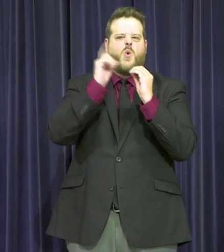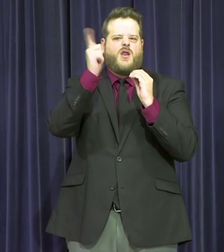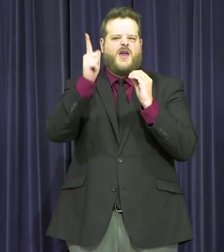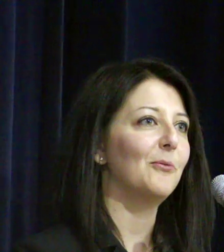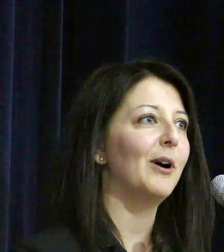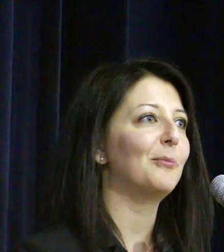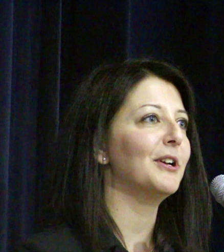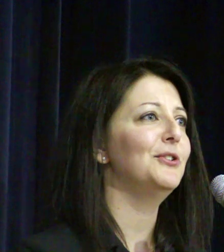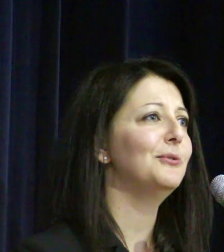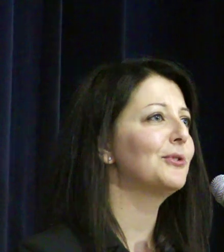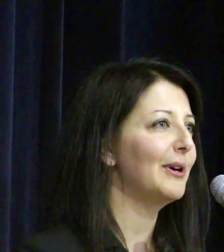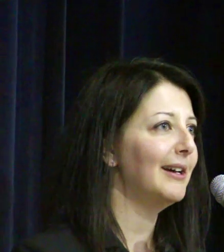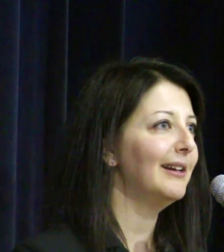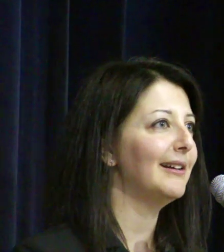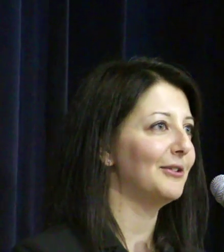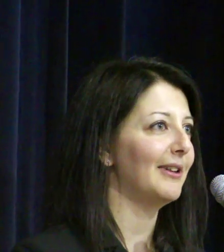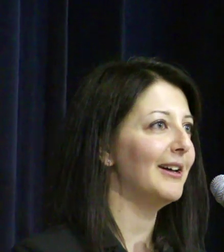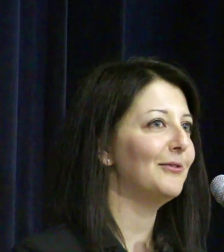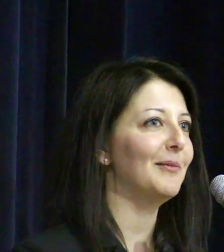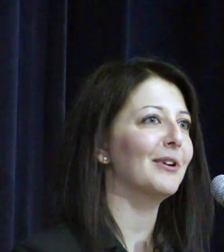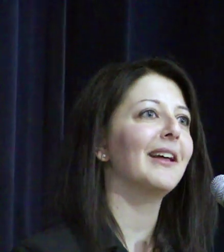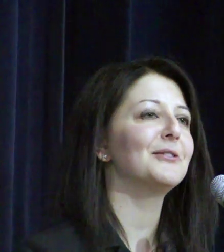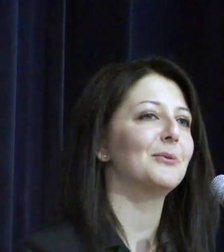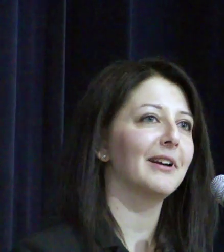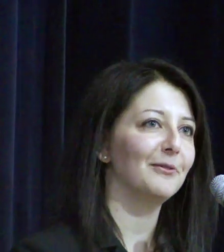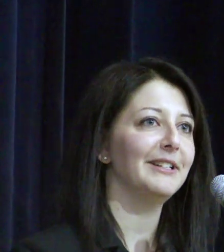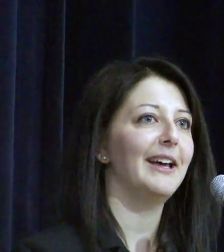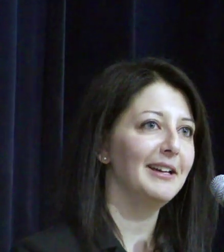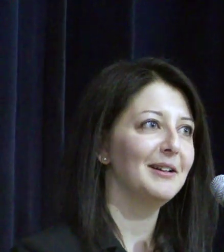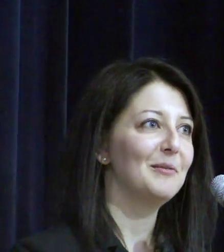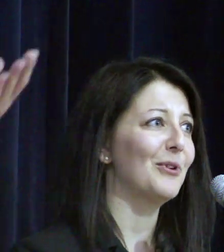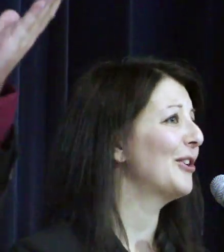Think about what brings you joy in life and bring that to work everyday.